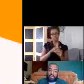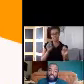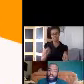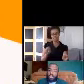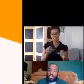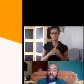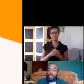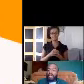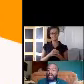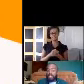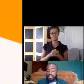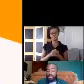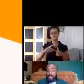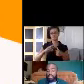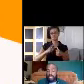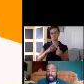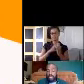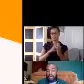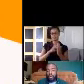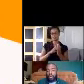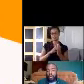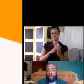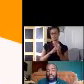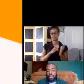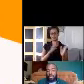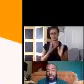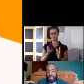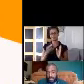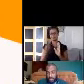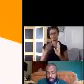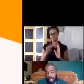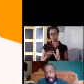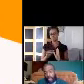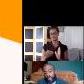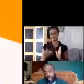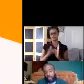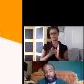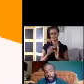changes in a way that intentionally addresses organizational racism and creates greater